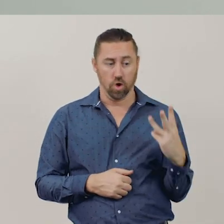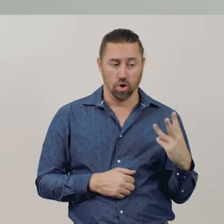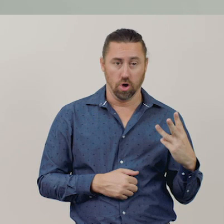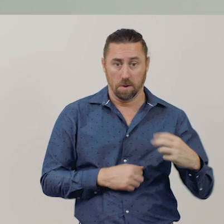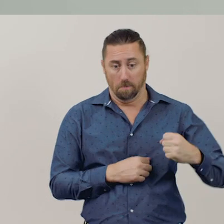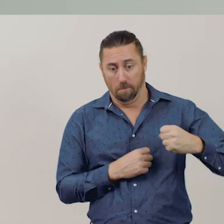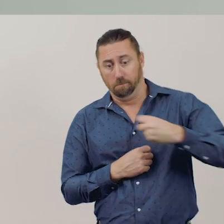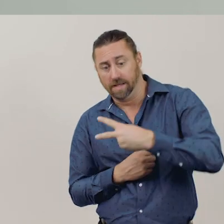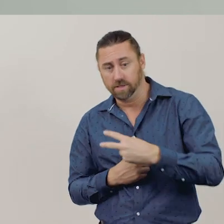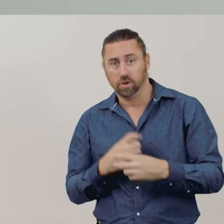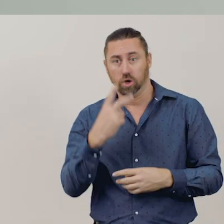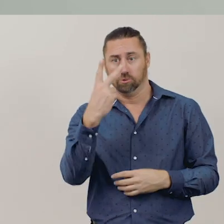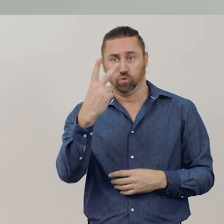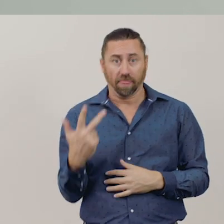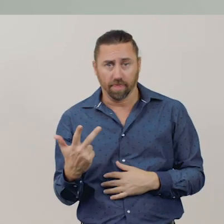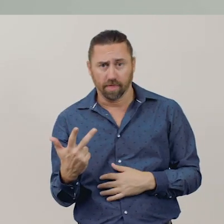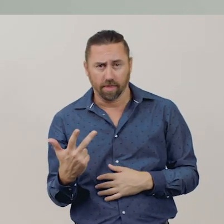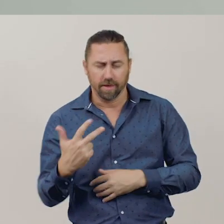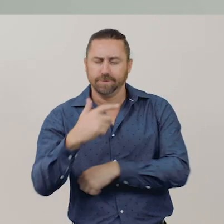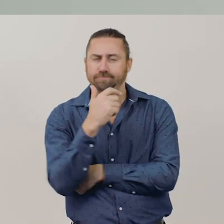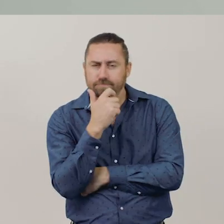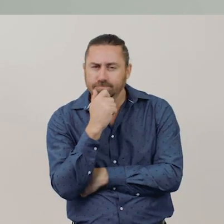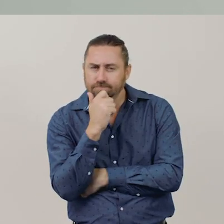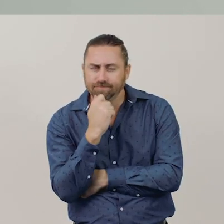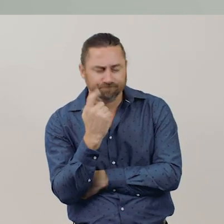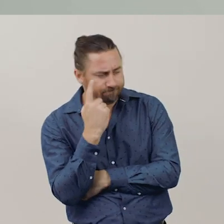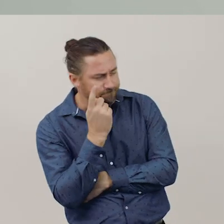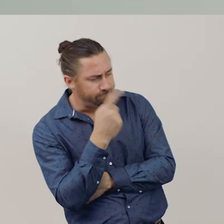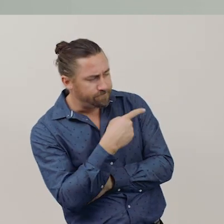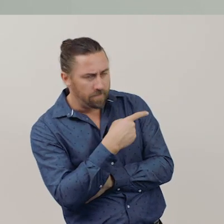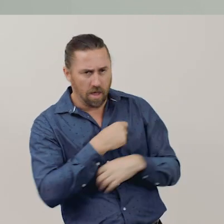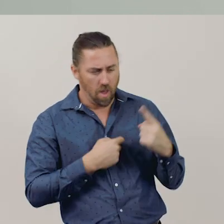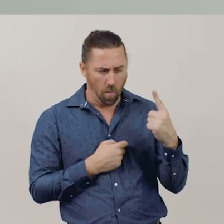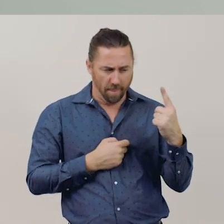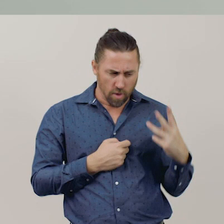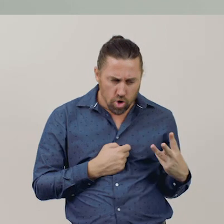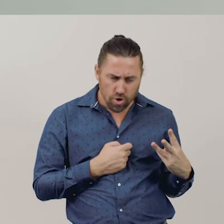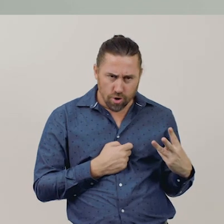Hm, let’s look at our thirds fraction strip and our eighths fraction strip.